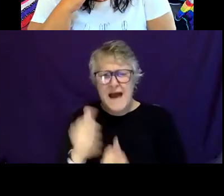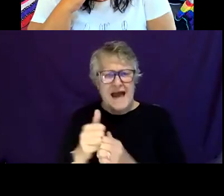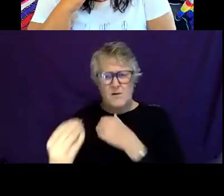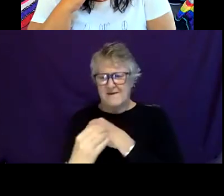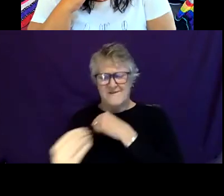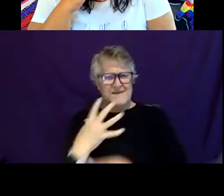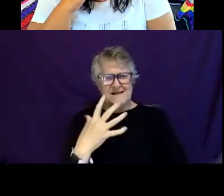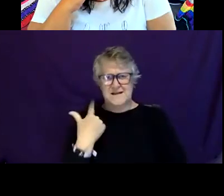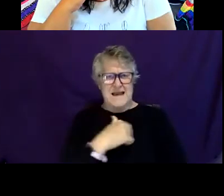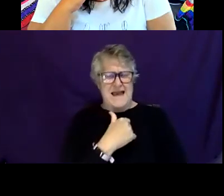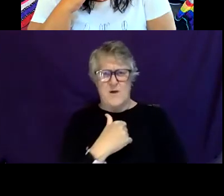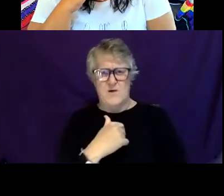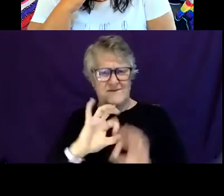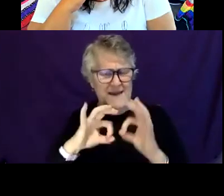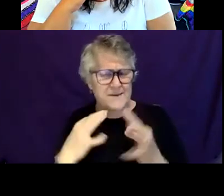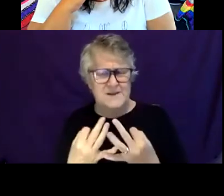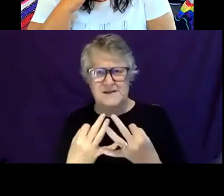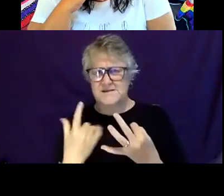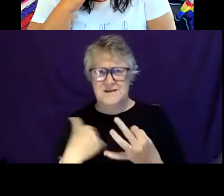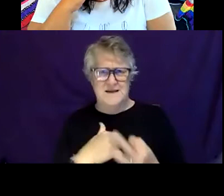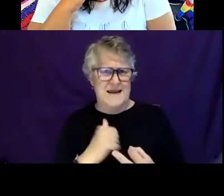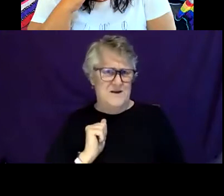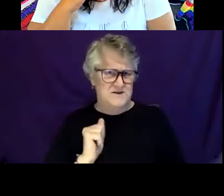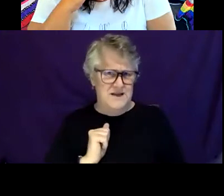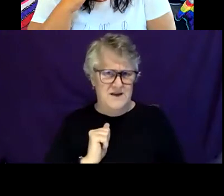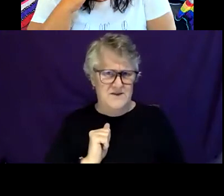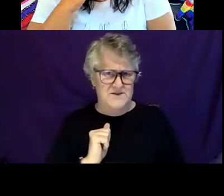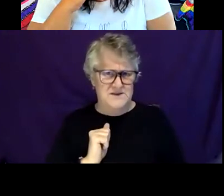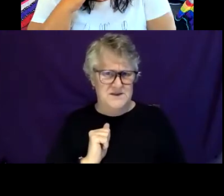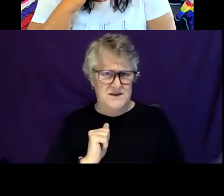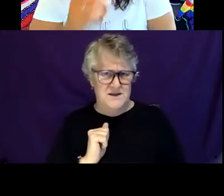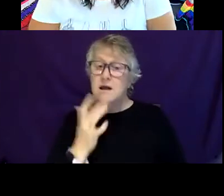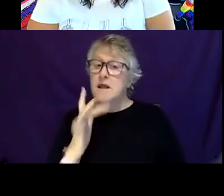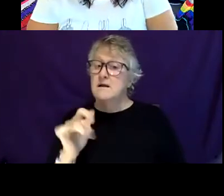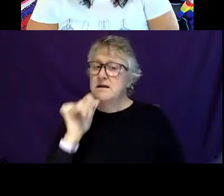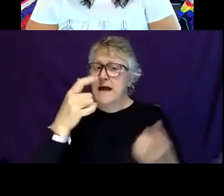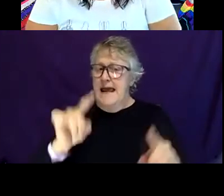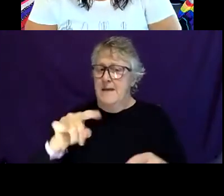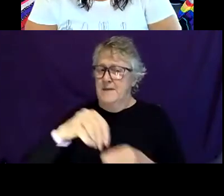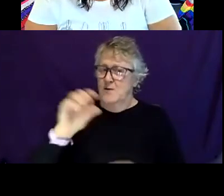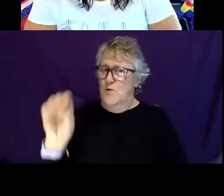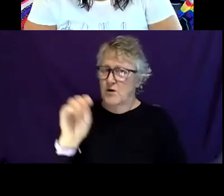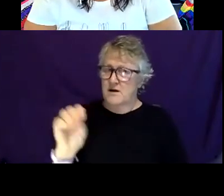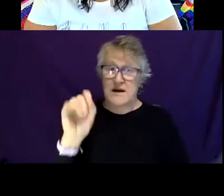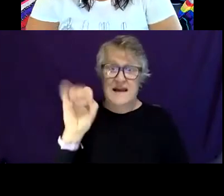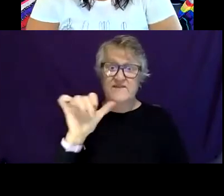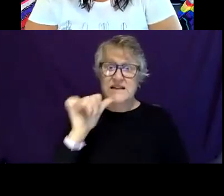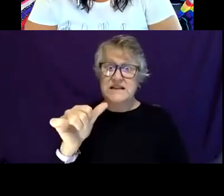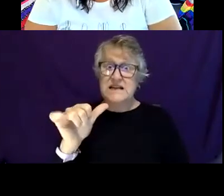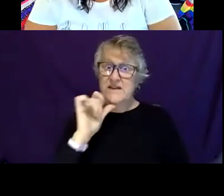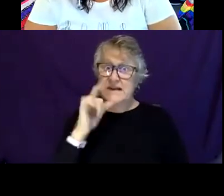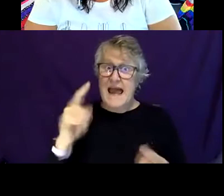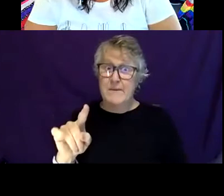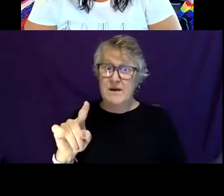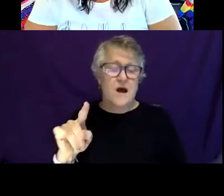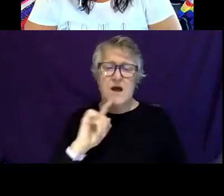When we first started approaching local public health authorities, and luckily that didn't happen in Oregon because if it did I would have gone off.